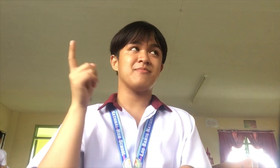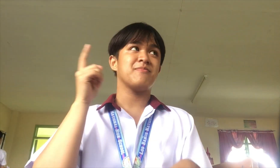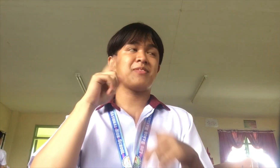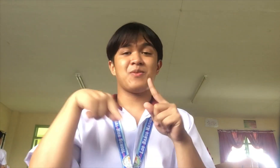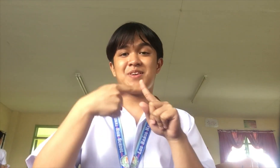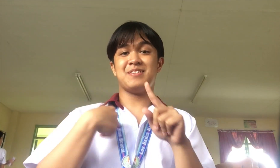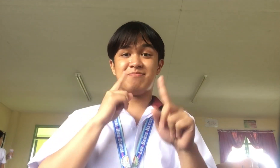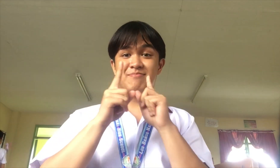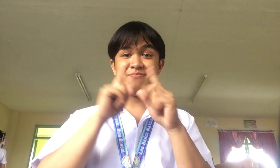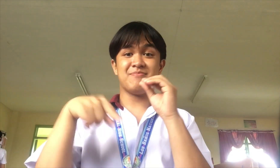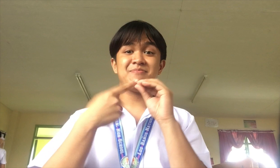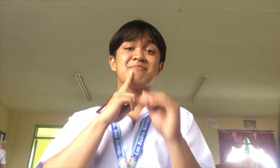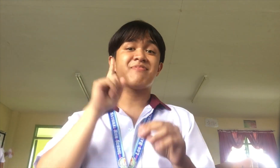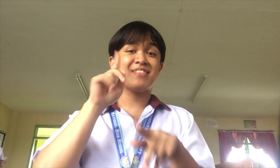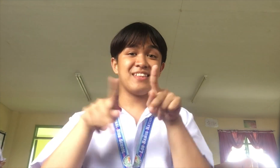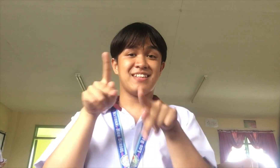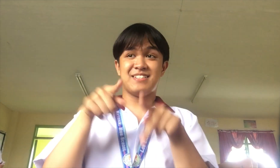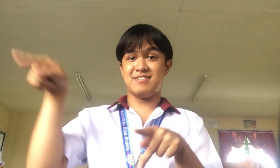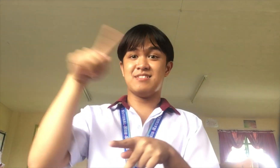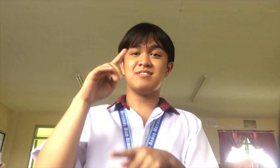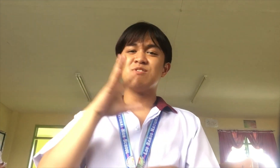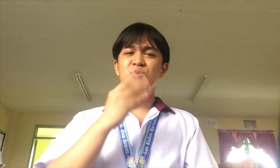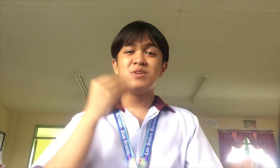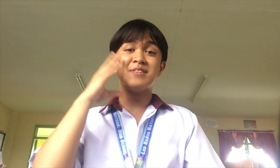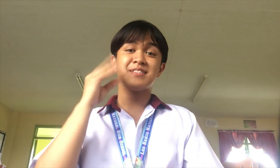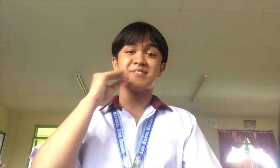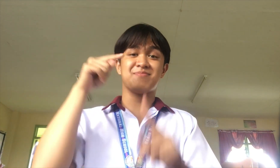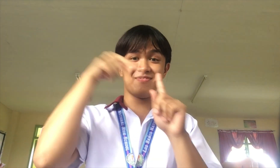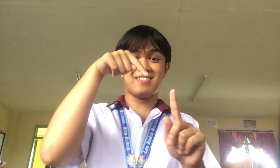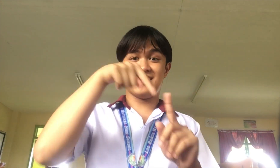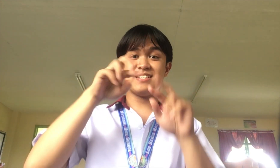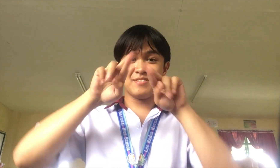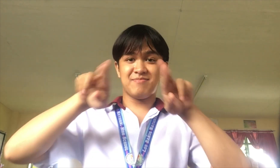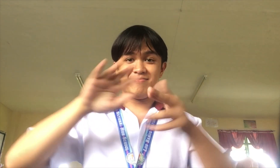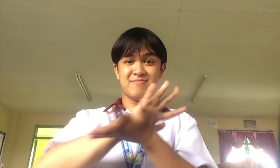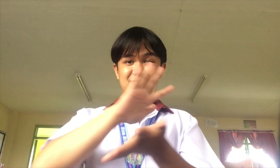Okay, if I discussed about experienced doing research papers